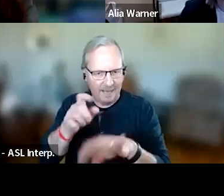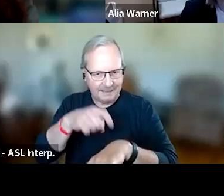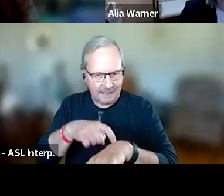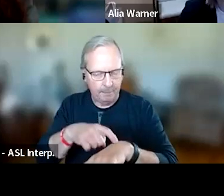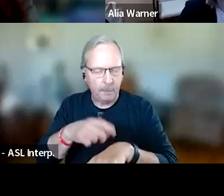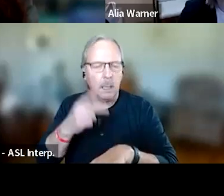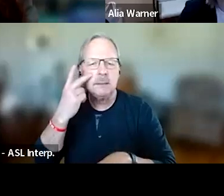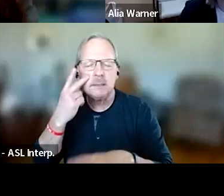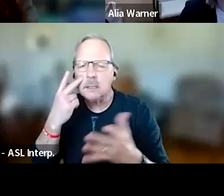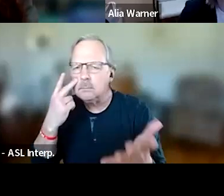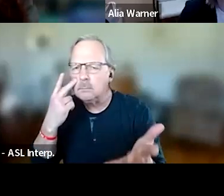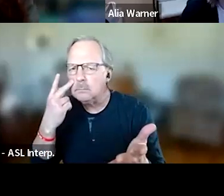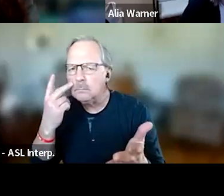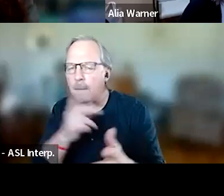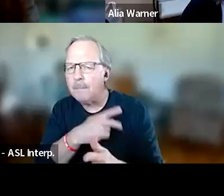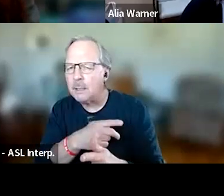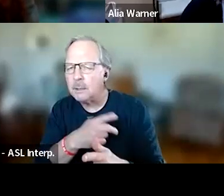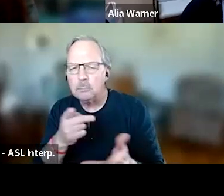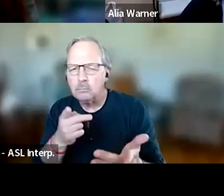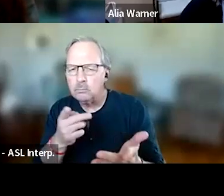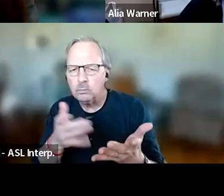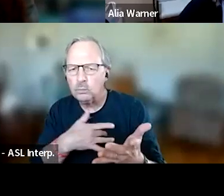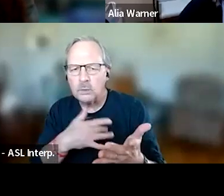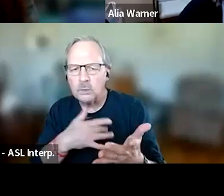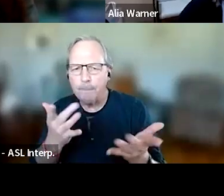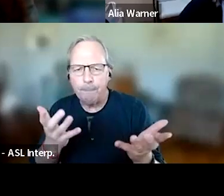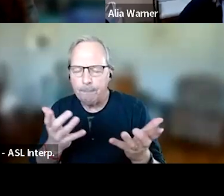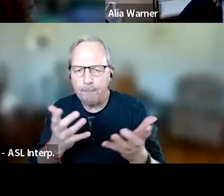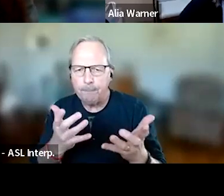of where the patient is at before any chemicals are put into them.